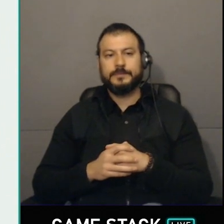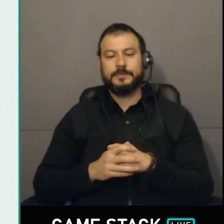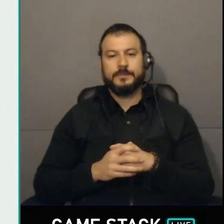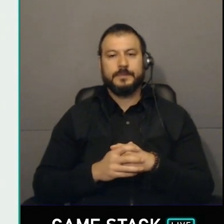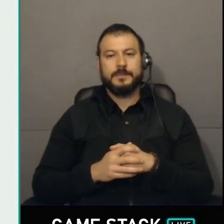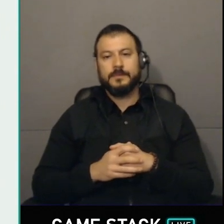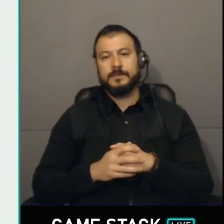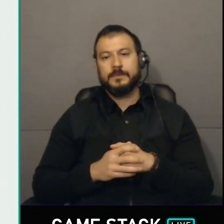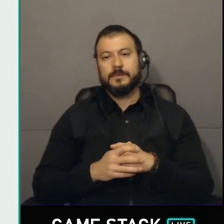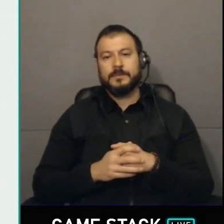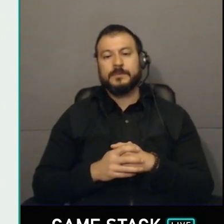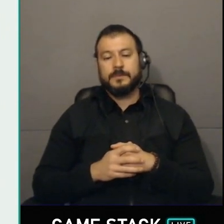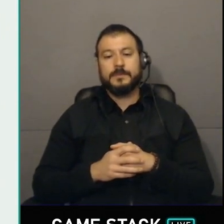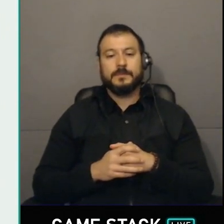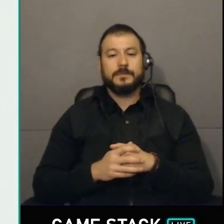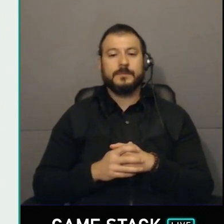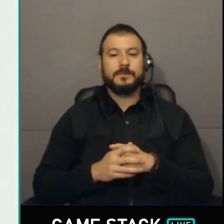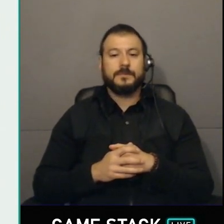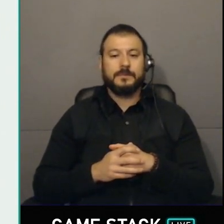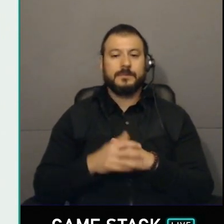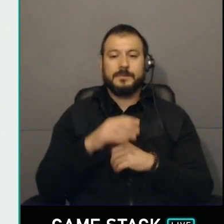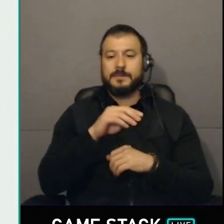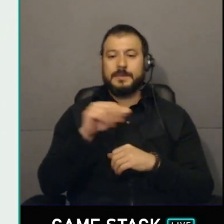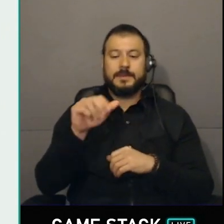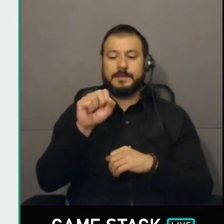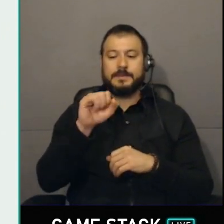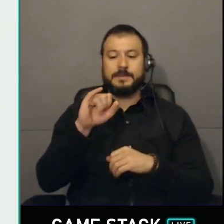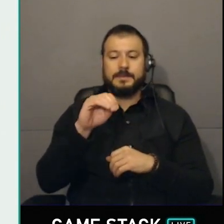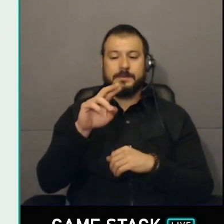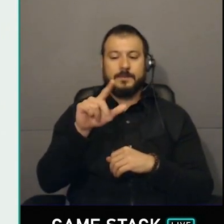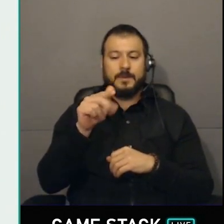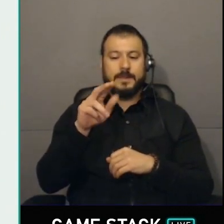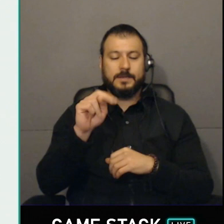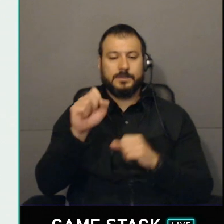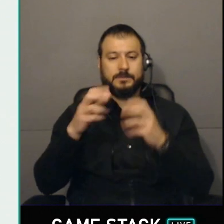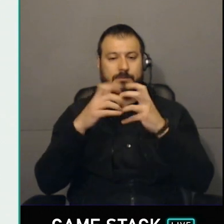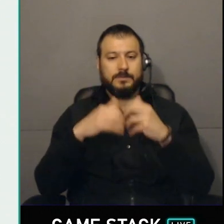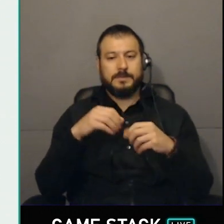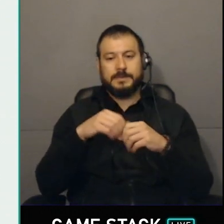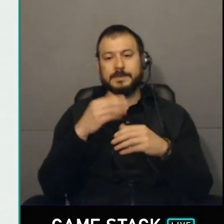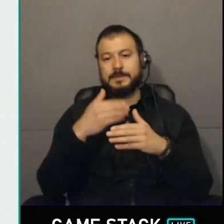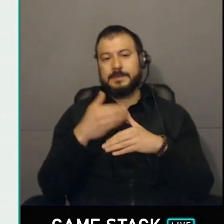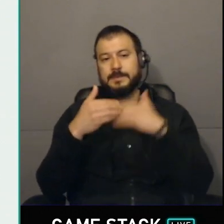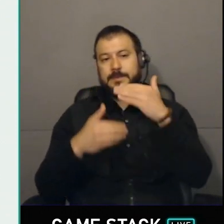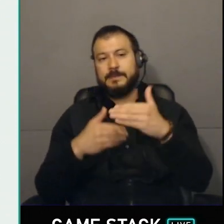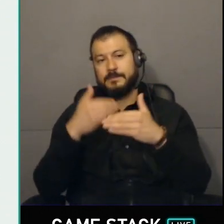Any simulation can be broken down into a series of steps, usually, maybe, about 60 every second,